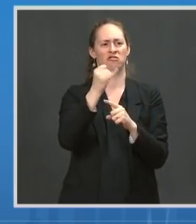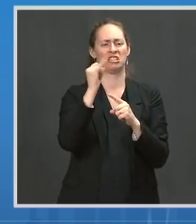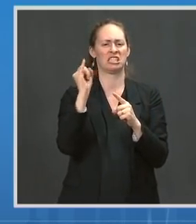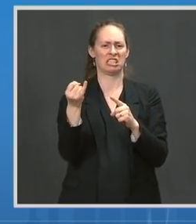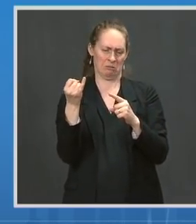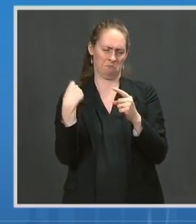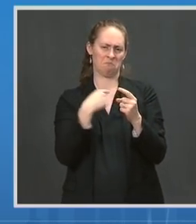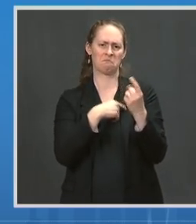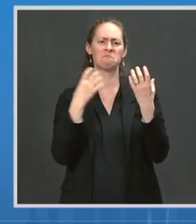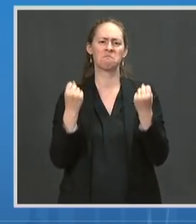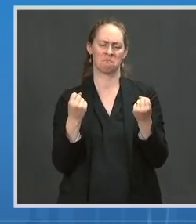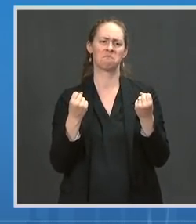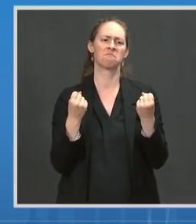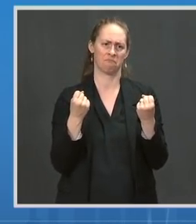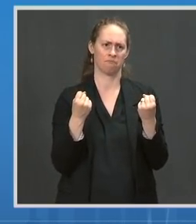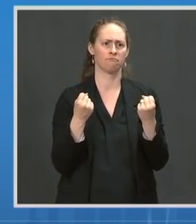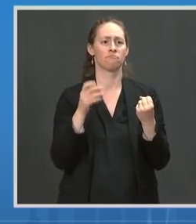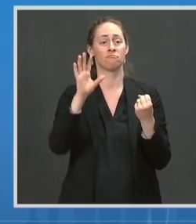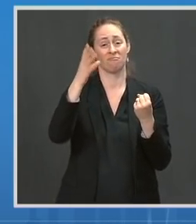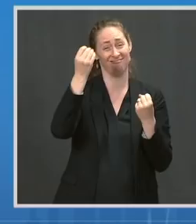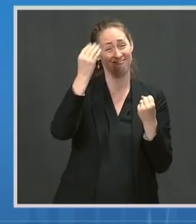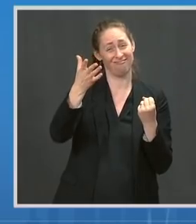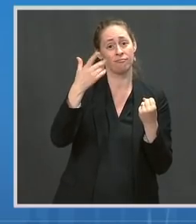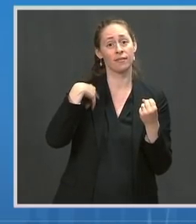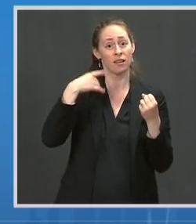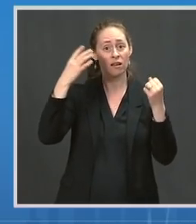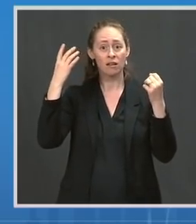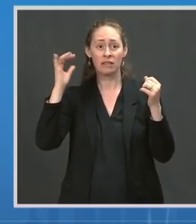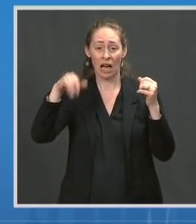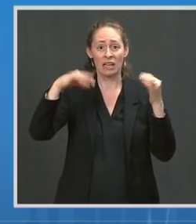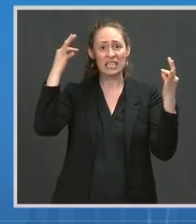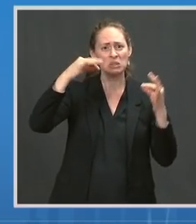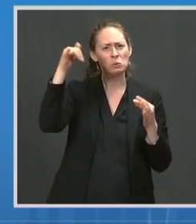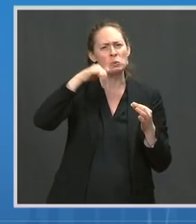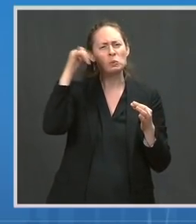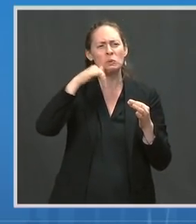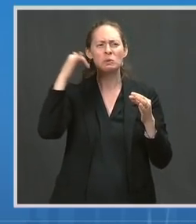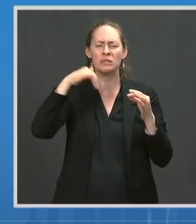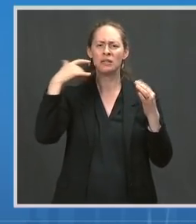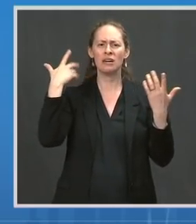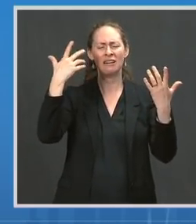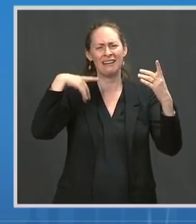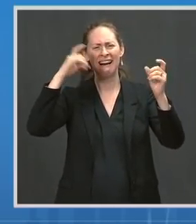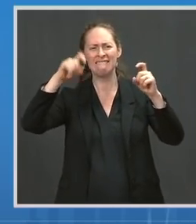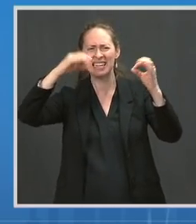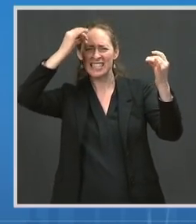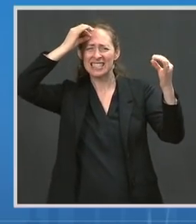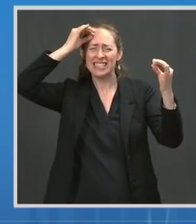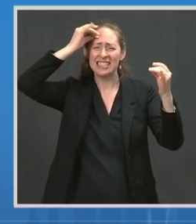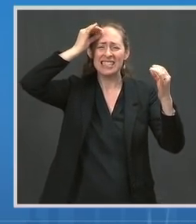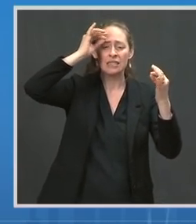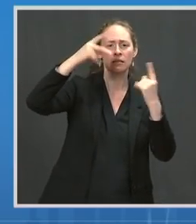These decisions are never simple, and this one was taken after a very careful assessment of the risks and benefits of calling for such a pause.